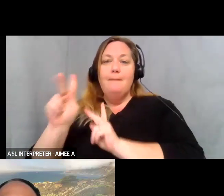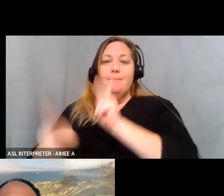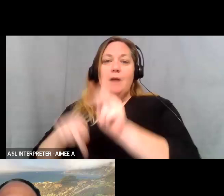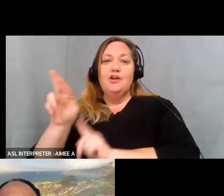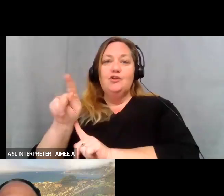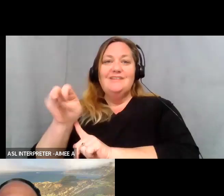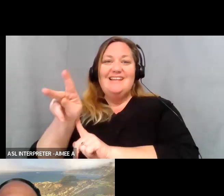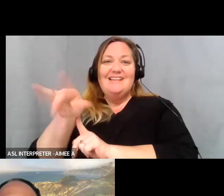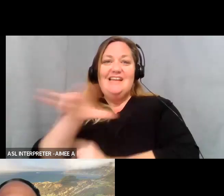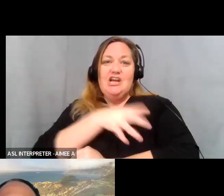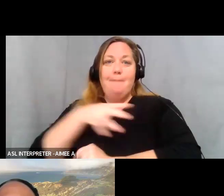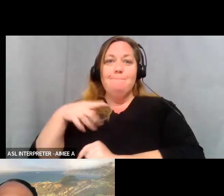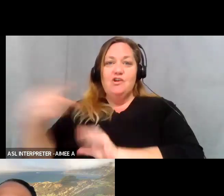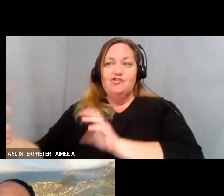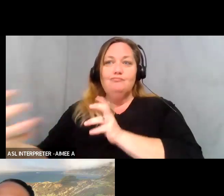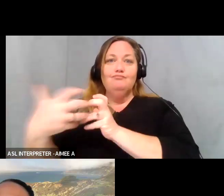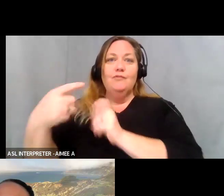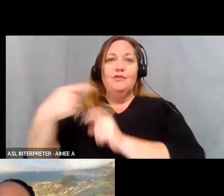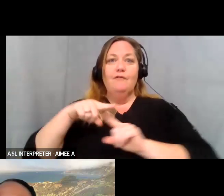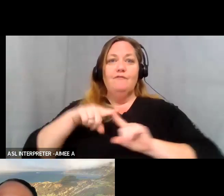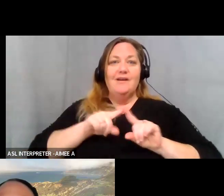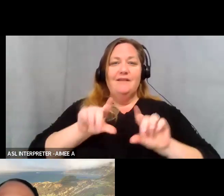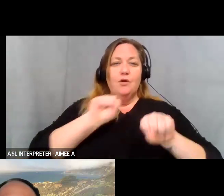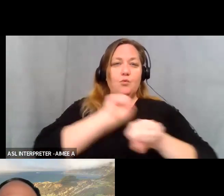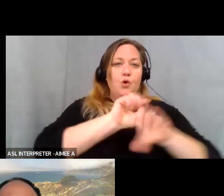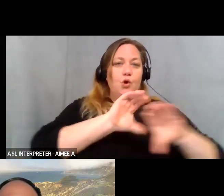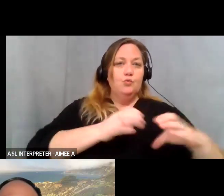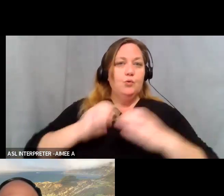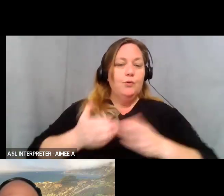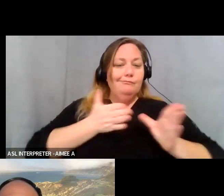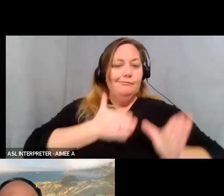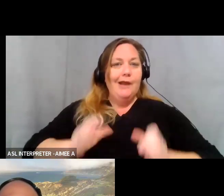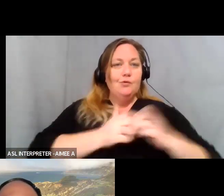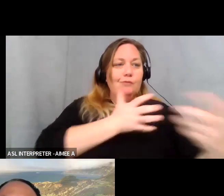So from our outcome area working groups to our planning group and our regional workshops